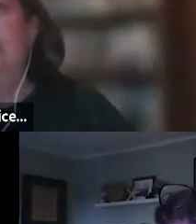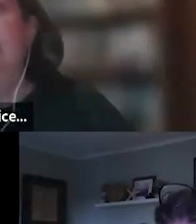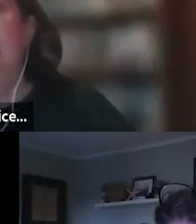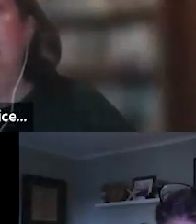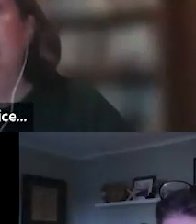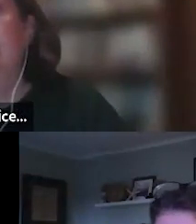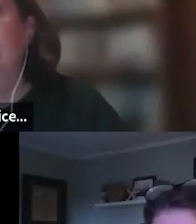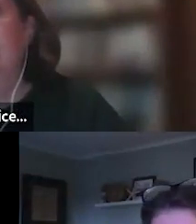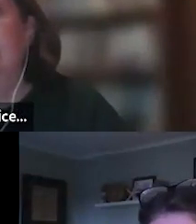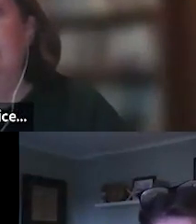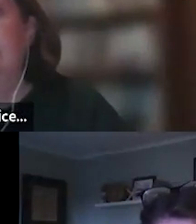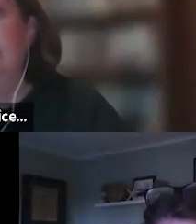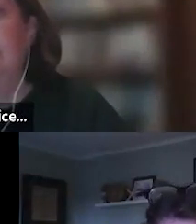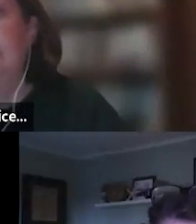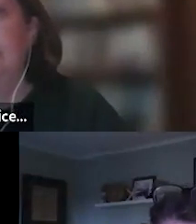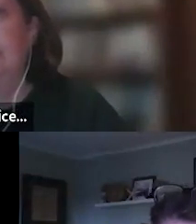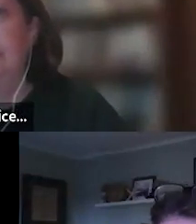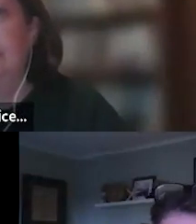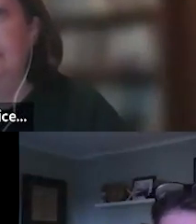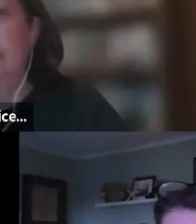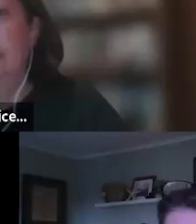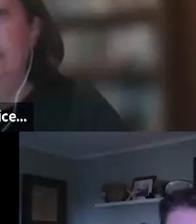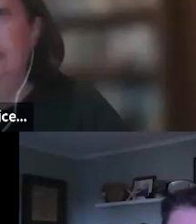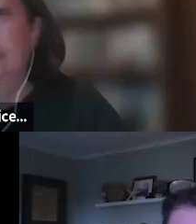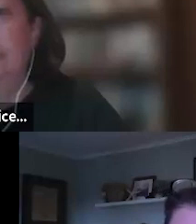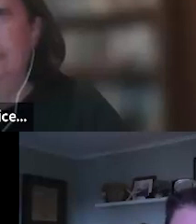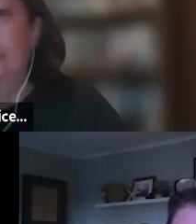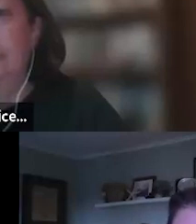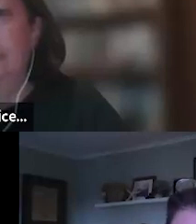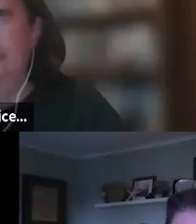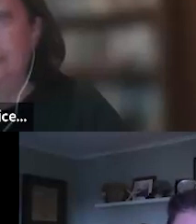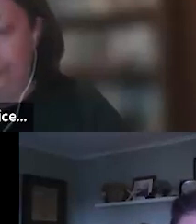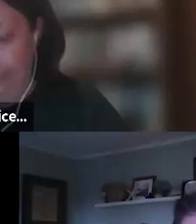So just some great comments. Jerry, a lot of people thanking you for sharing your story,